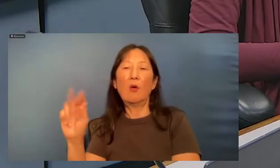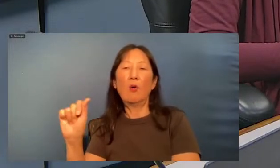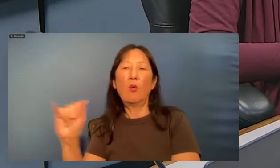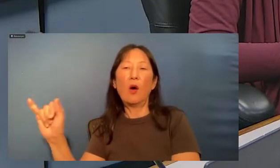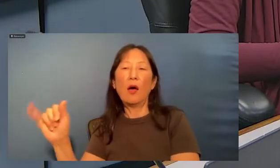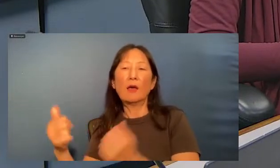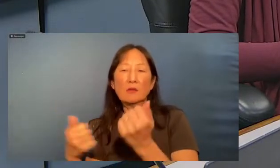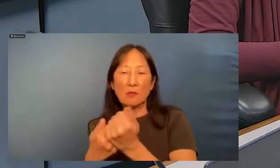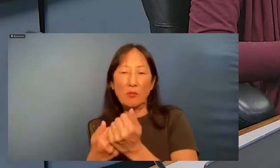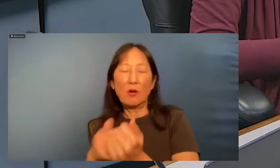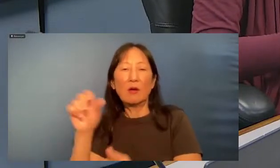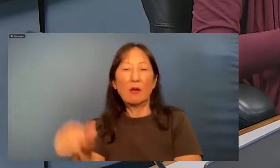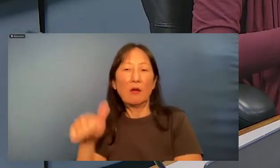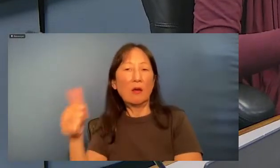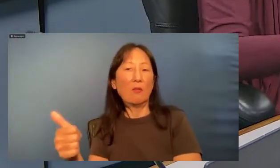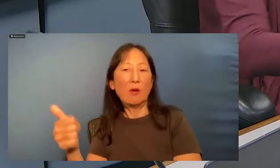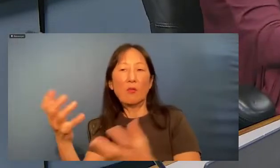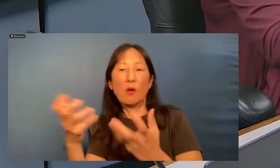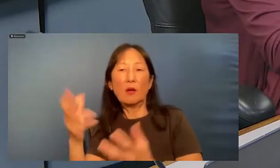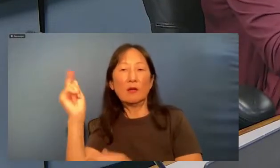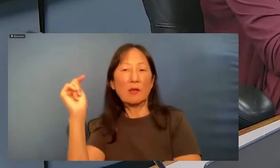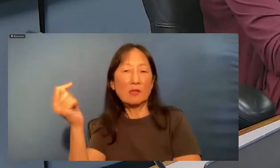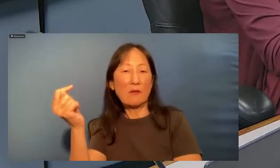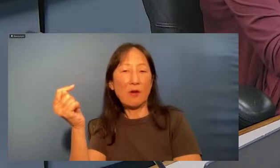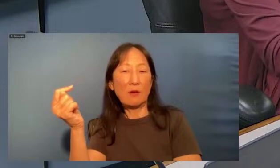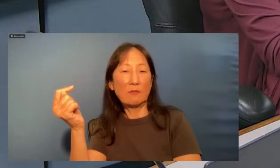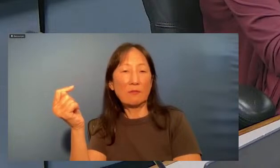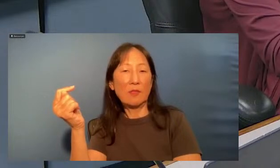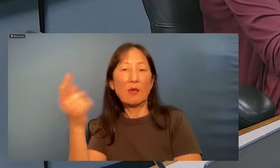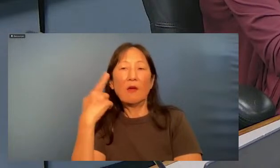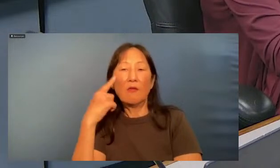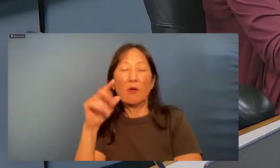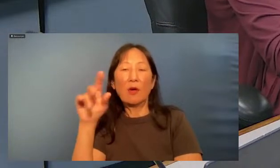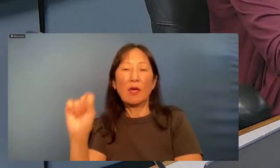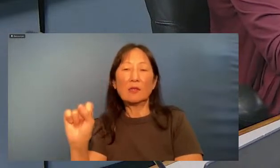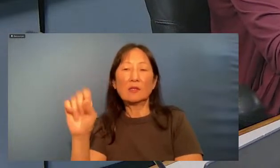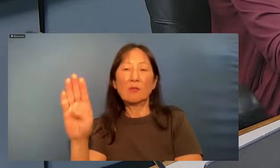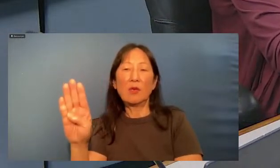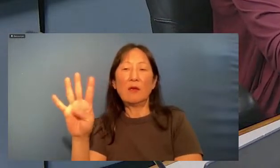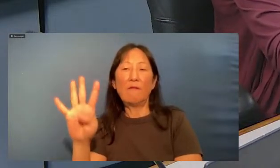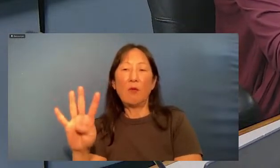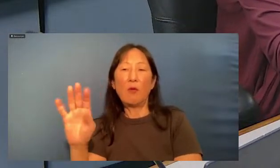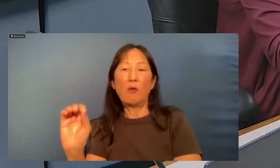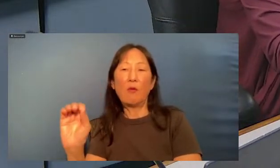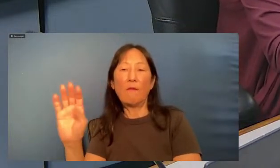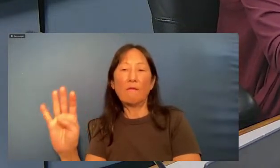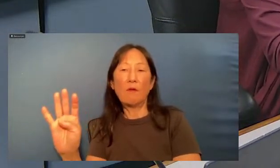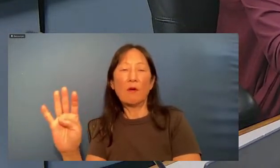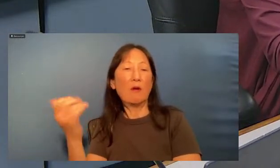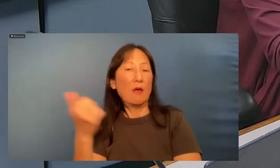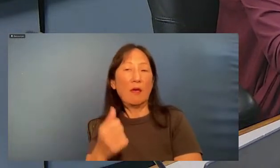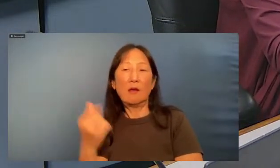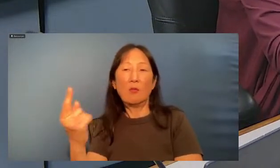Anybody else wishing to testify on SB 4 0 4? Is there anyone on Zoom?